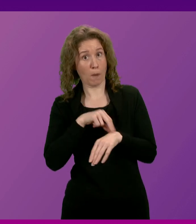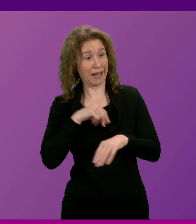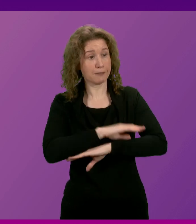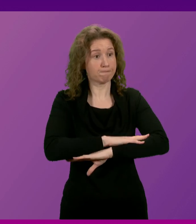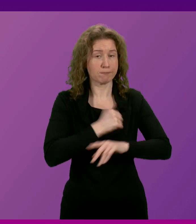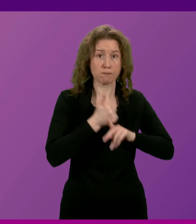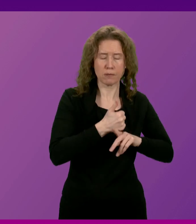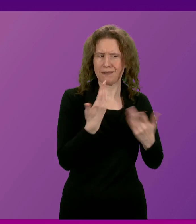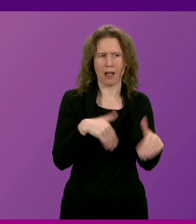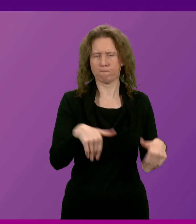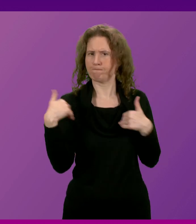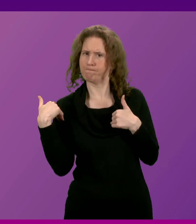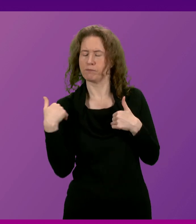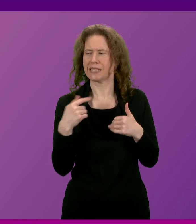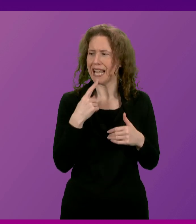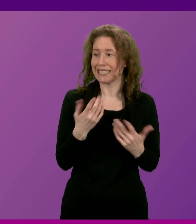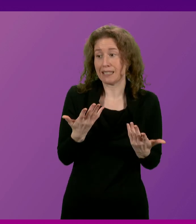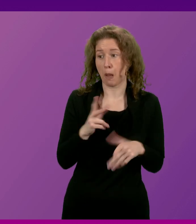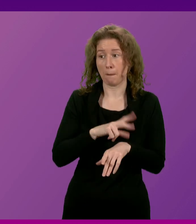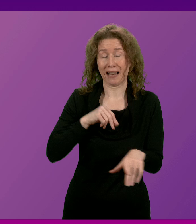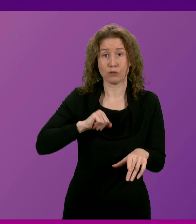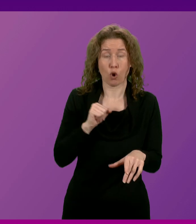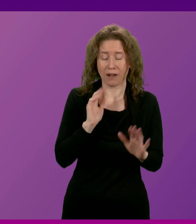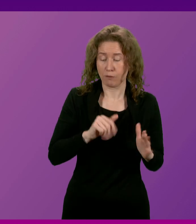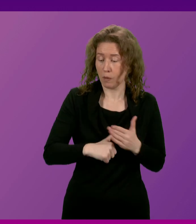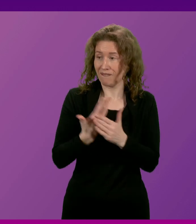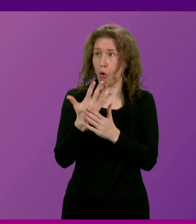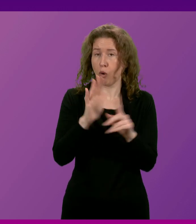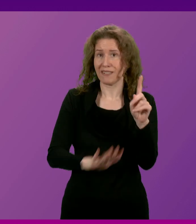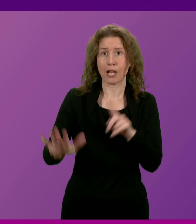Police Scotland has stated that it “continues to evolve nationally” and that its risk